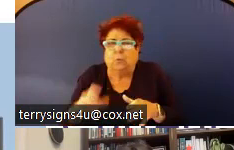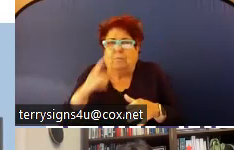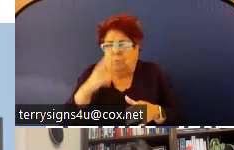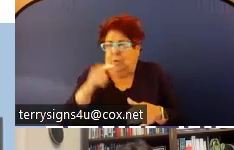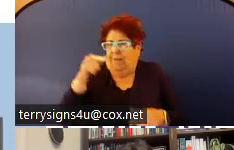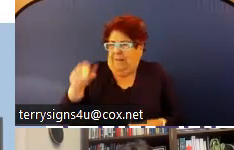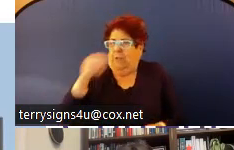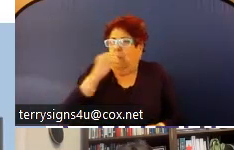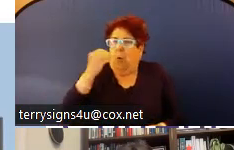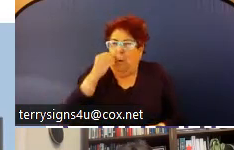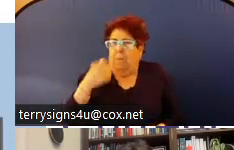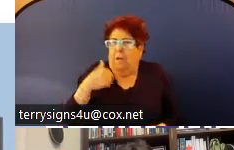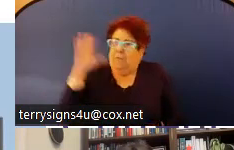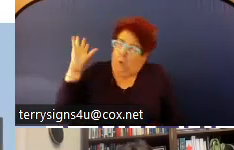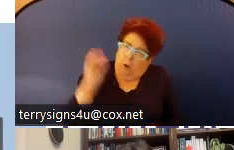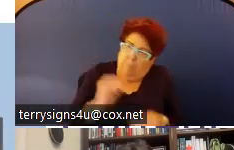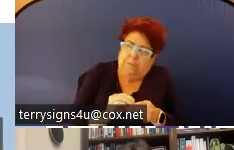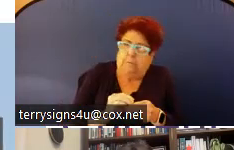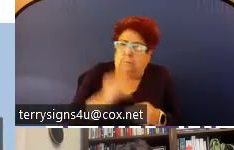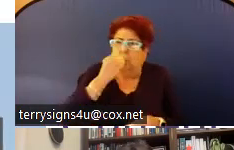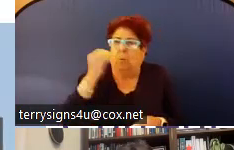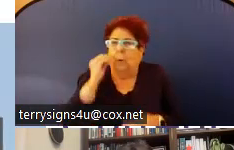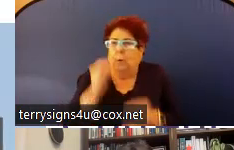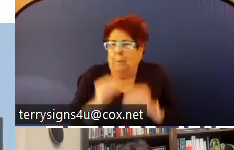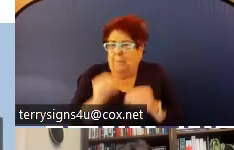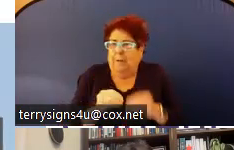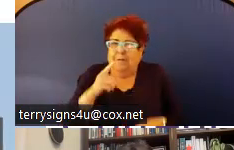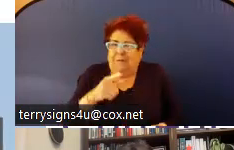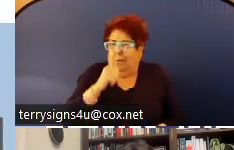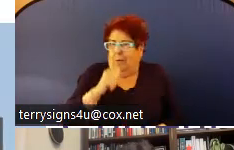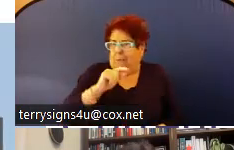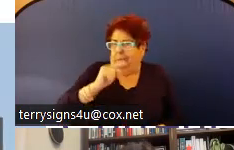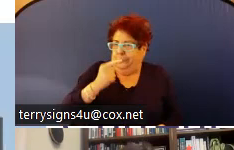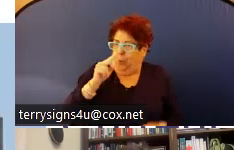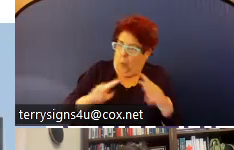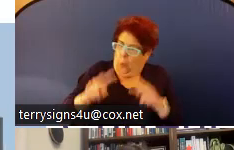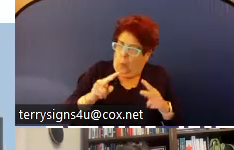That home assessment manager isn't just looking at what their organization can provide, but really